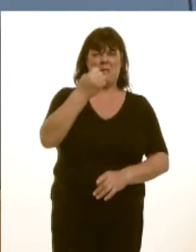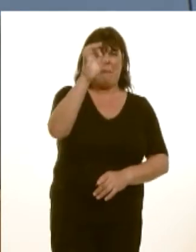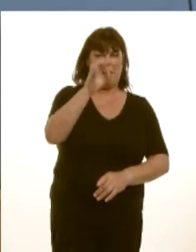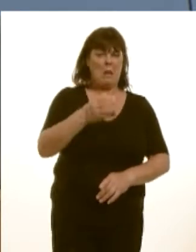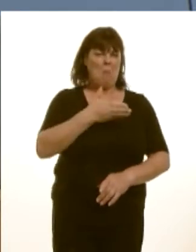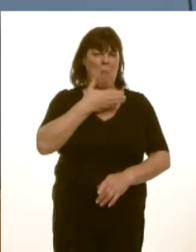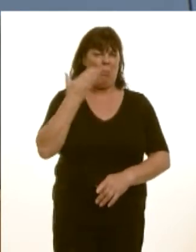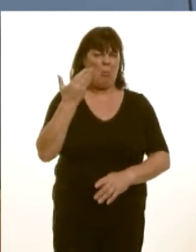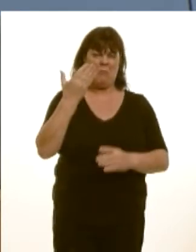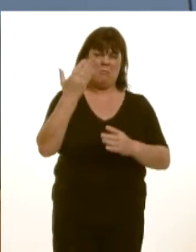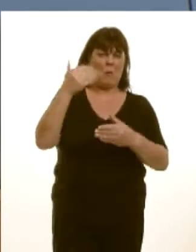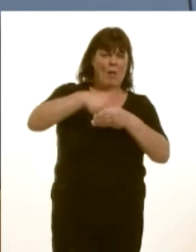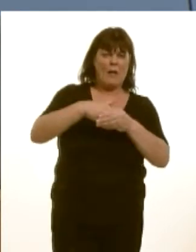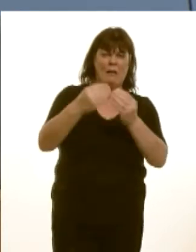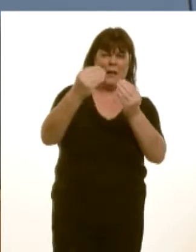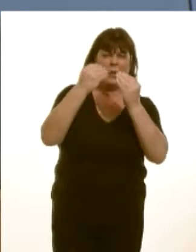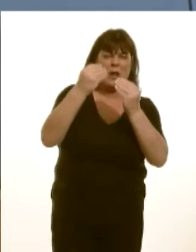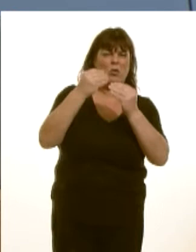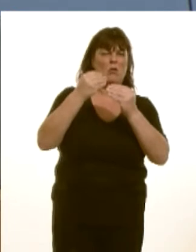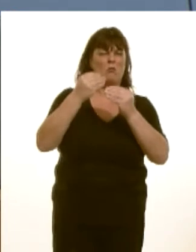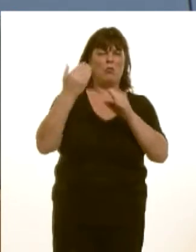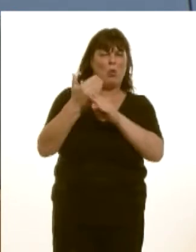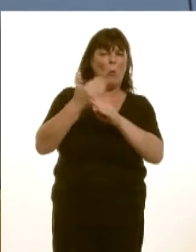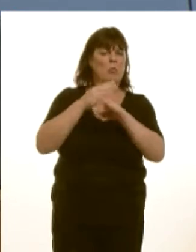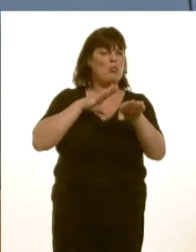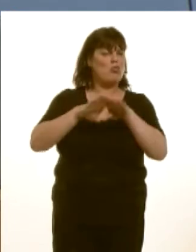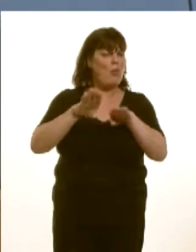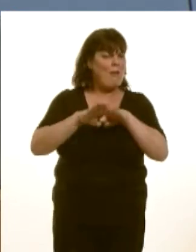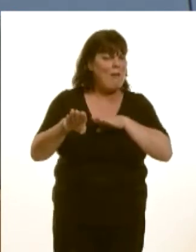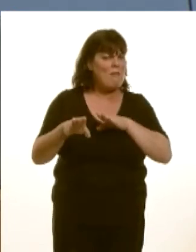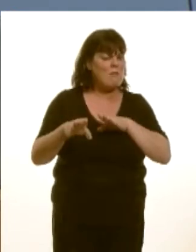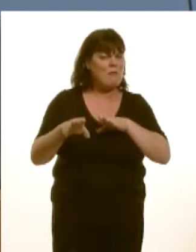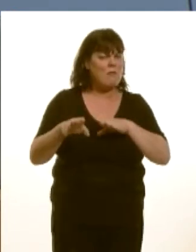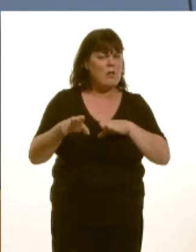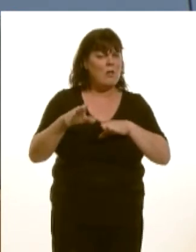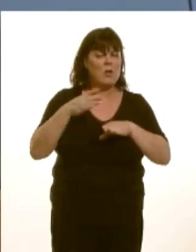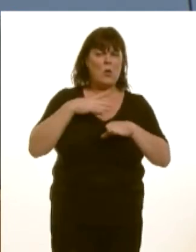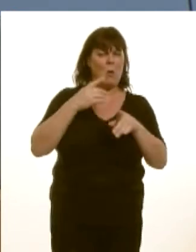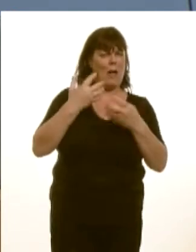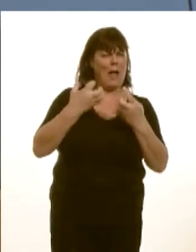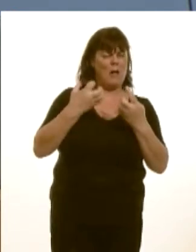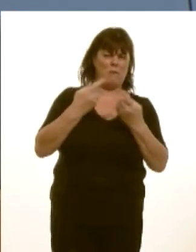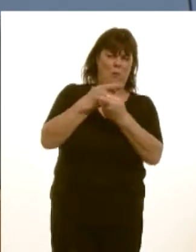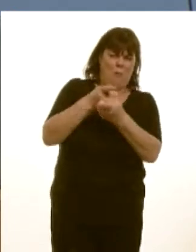Though we welcome the improvement, what will you now do to ensure that this is a really effective programme, which is so vital to the needs of Wales?